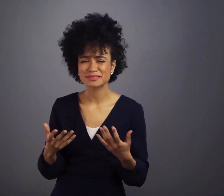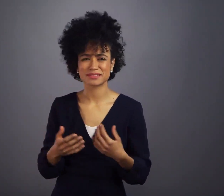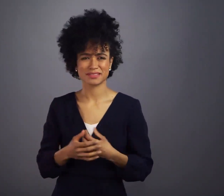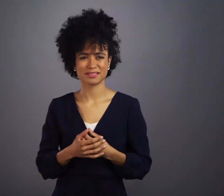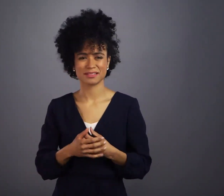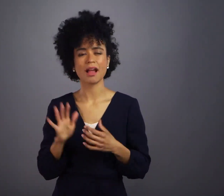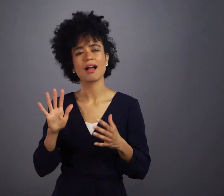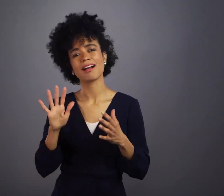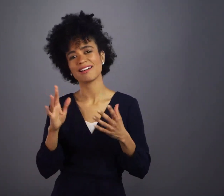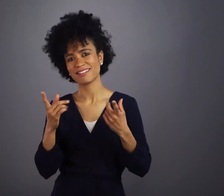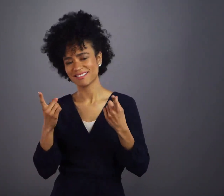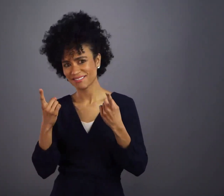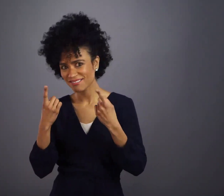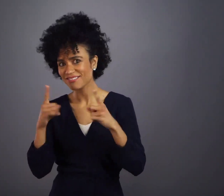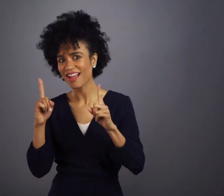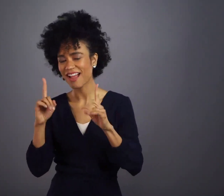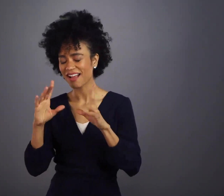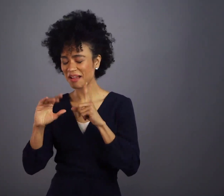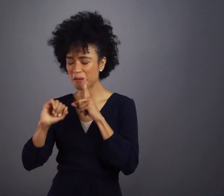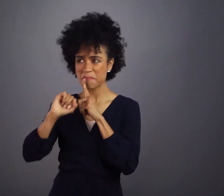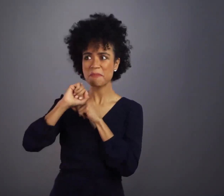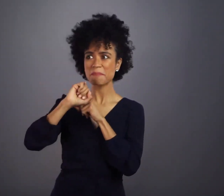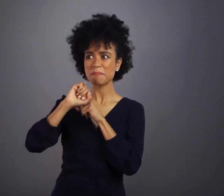made him a free man.